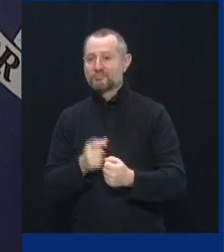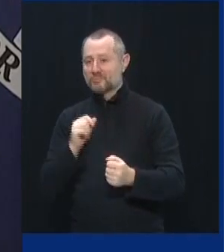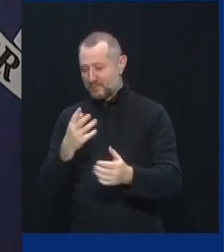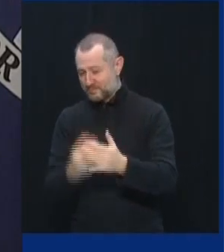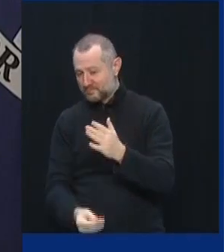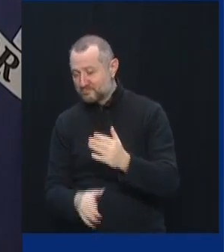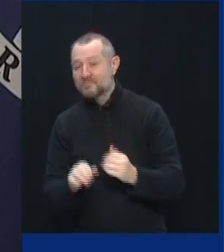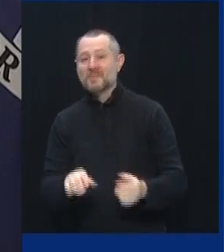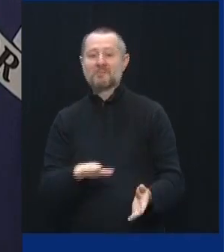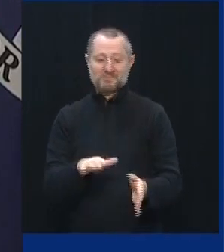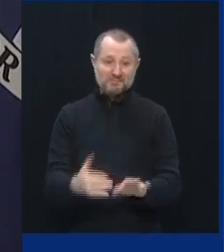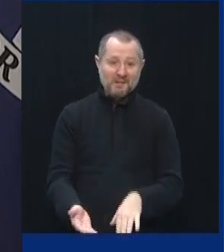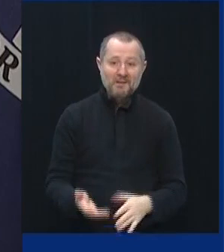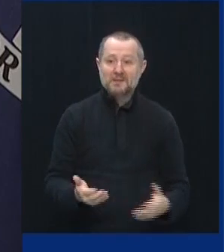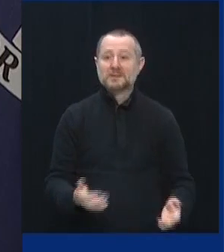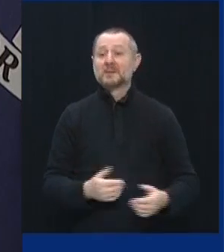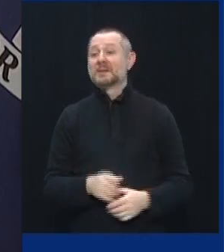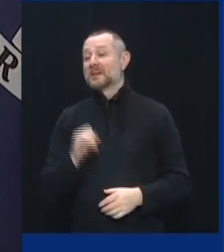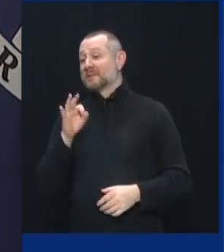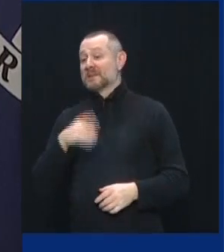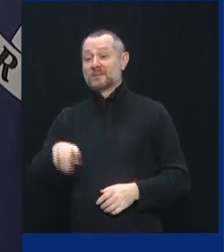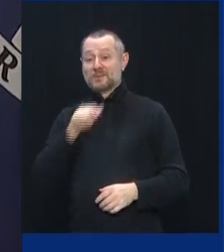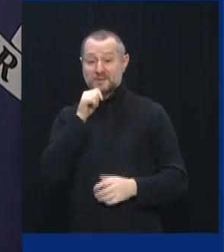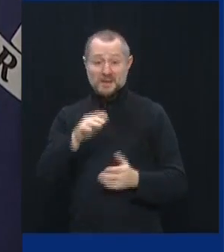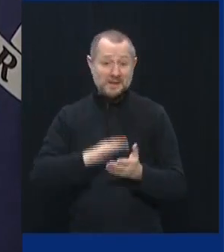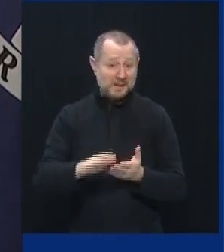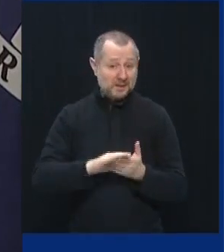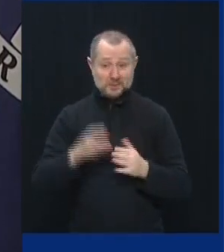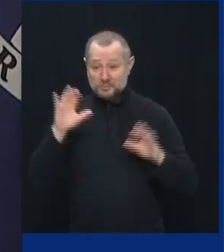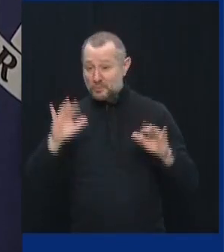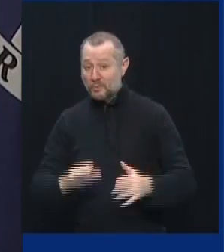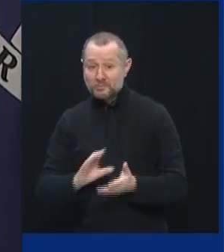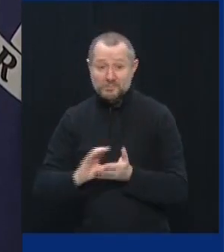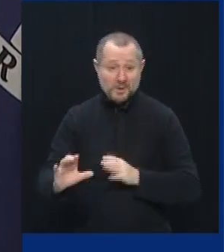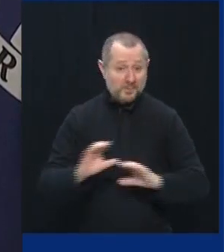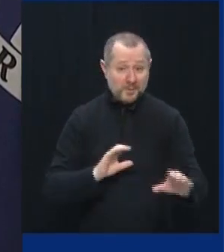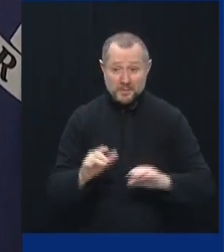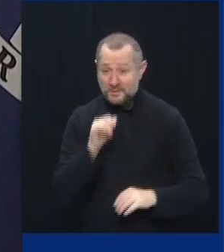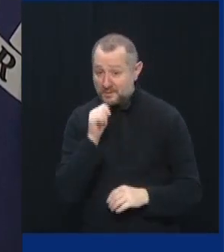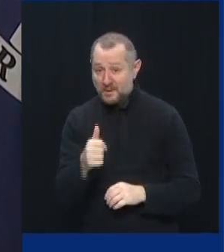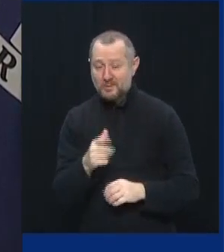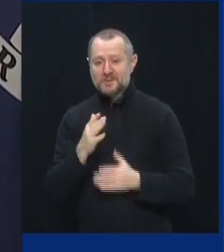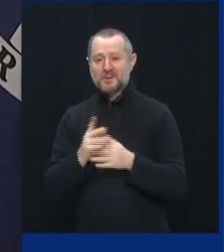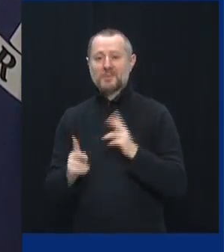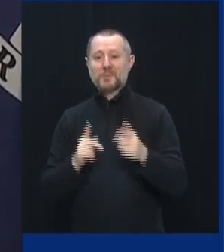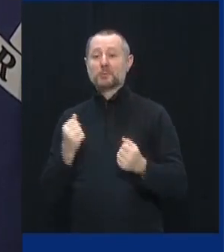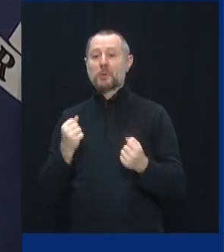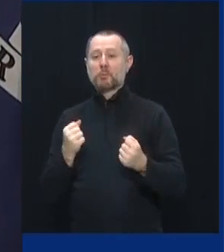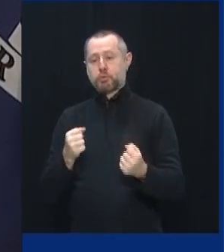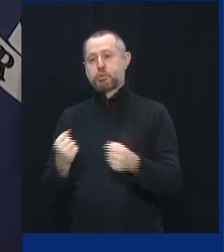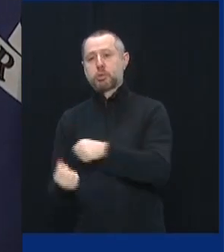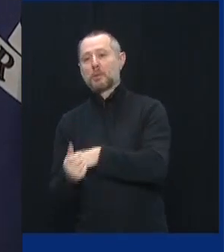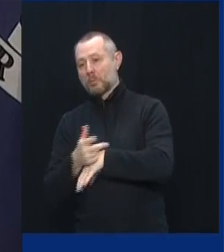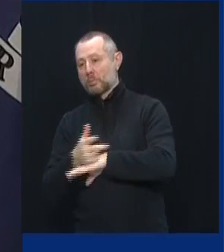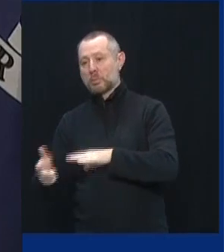IF YOU DON'T GET THE ROADS CLEANED PROPERLY, PEOPLE HAVE ACCIDENTS, PEOPLE DIE. IF YOU DON'T GET THE ROADS